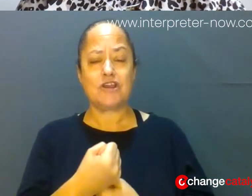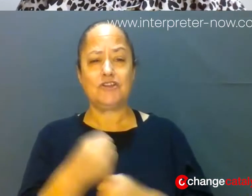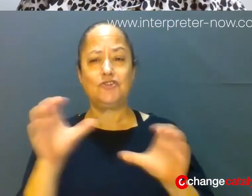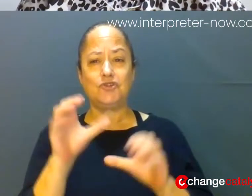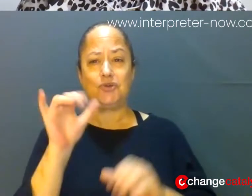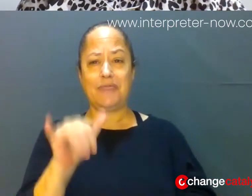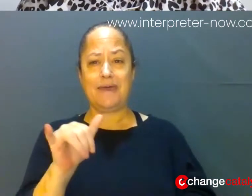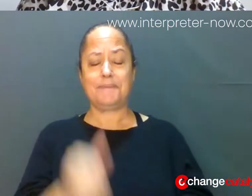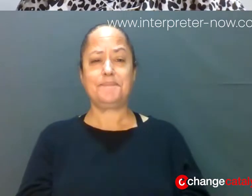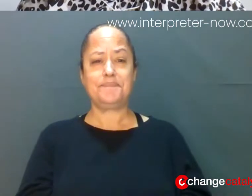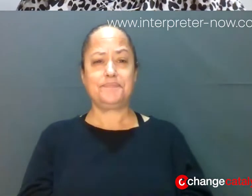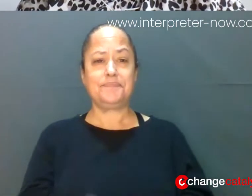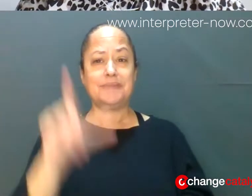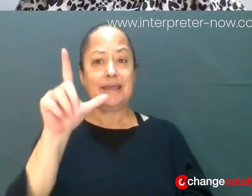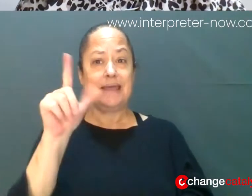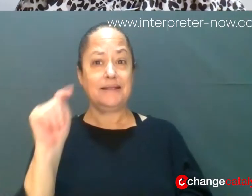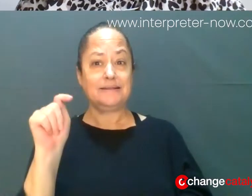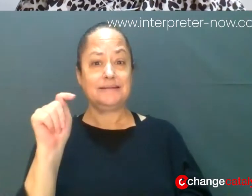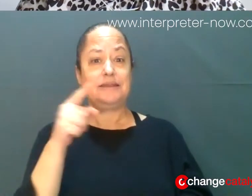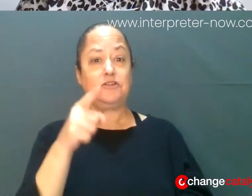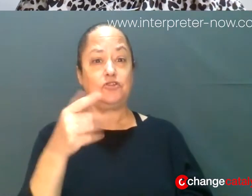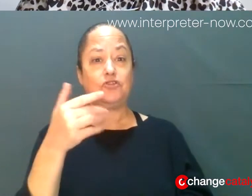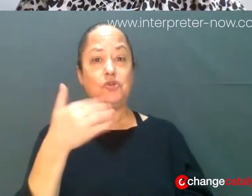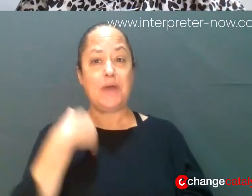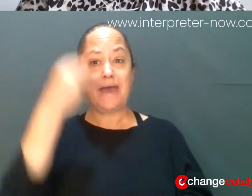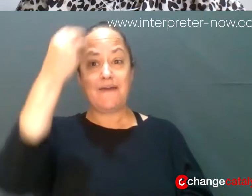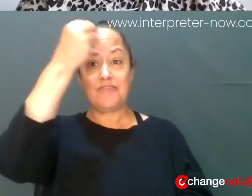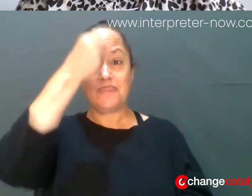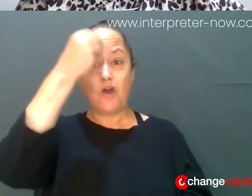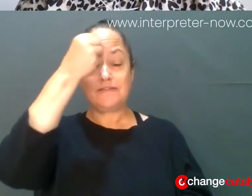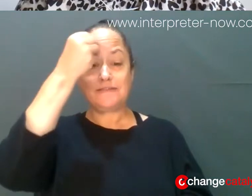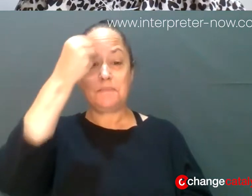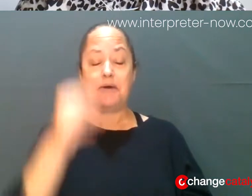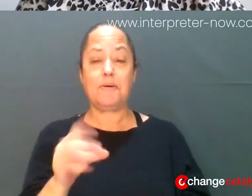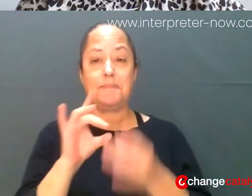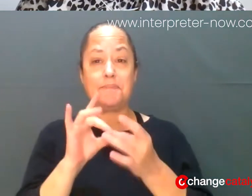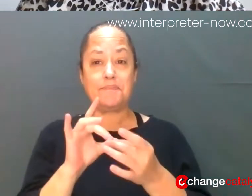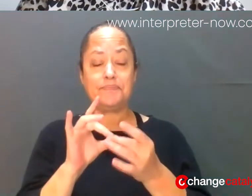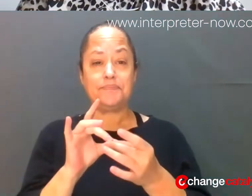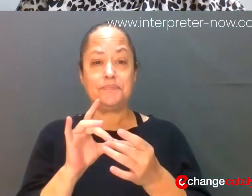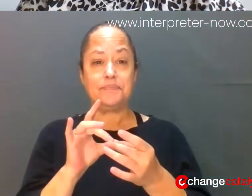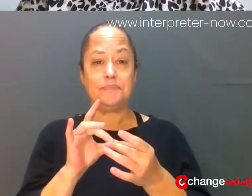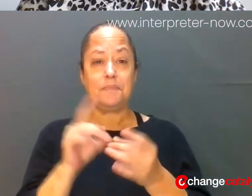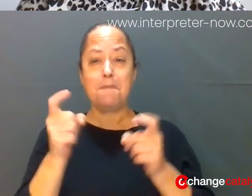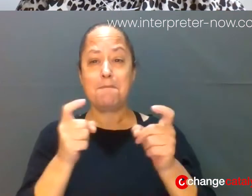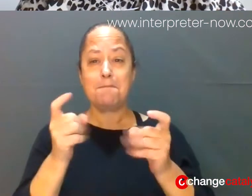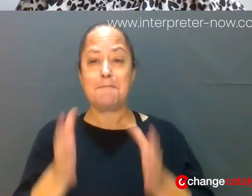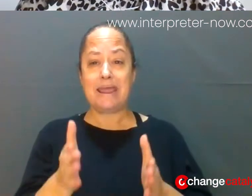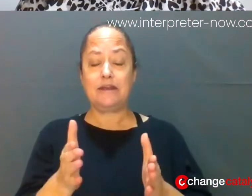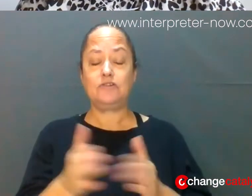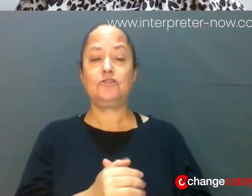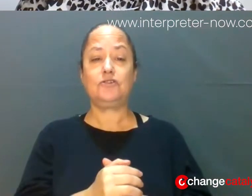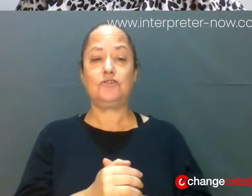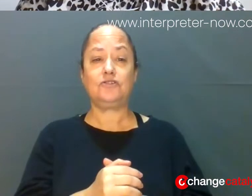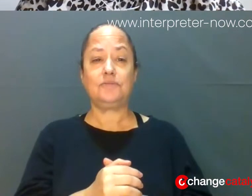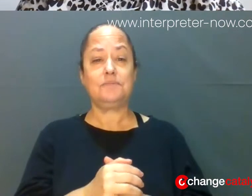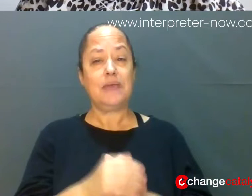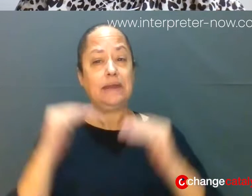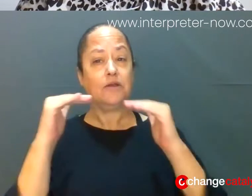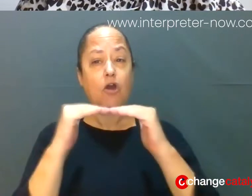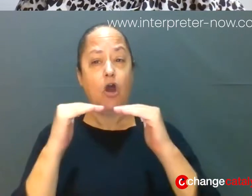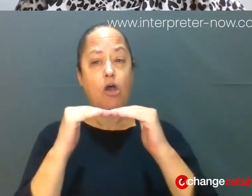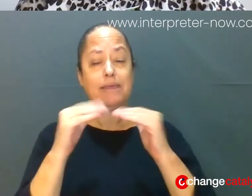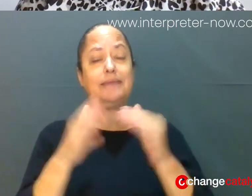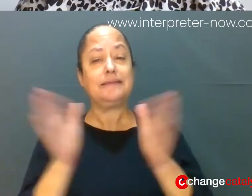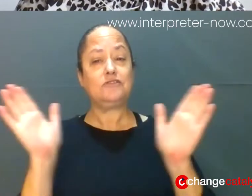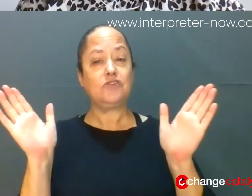LT, do you have thoughts about how managers and colleagues, in general, can really show